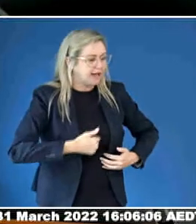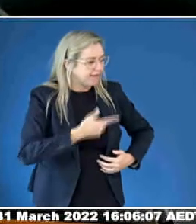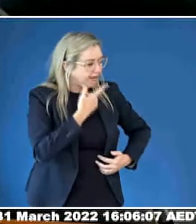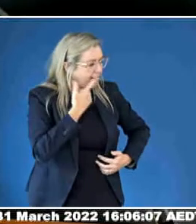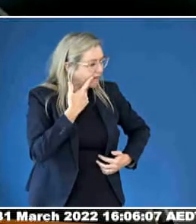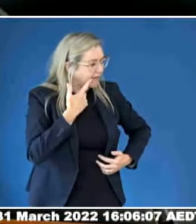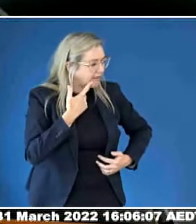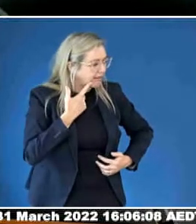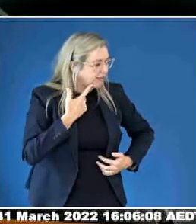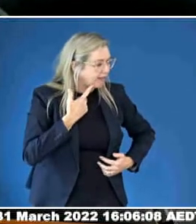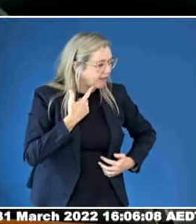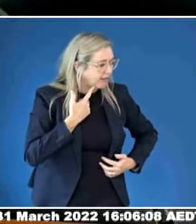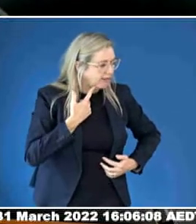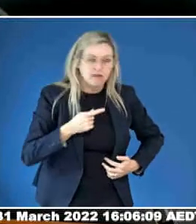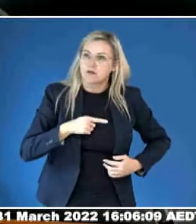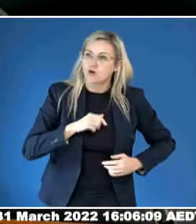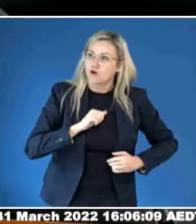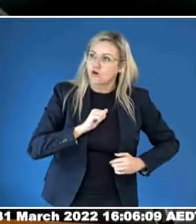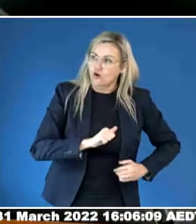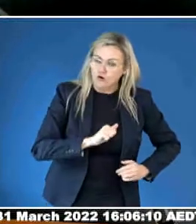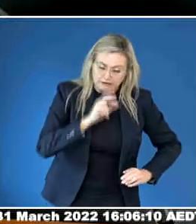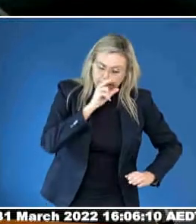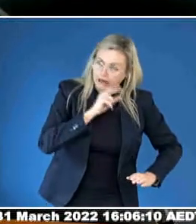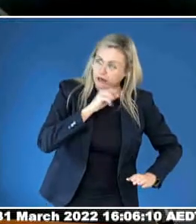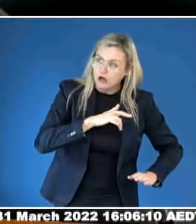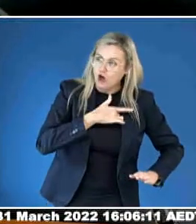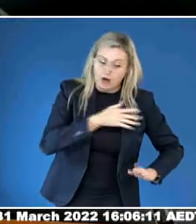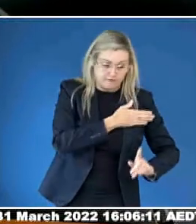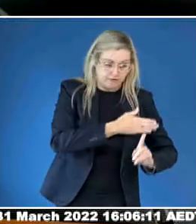It's true her short life had been far from ideal, but nothing could prepare for the